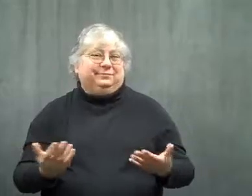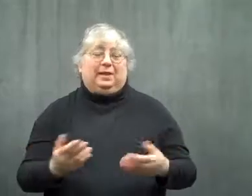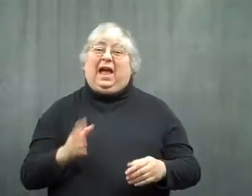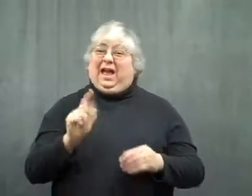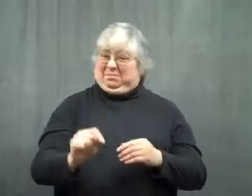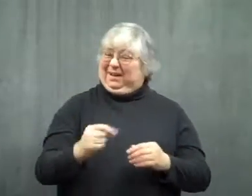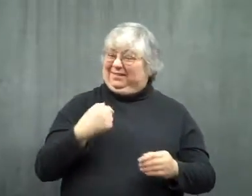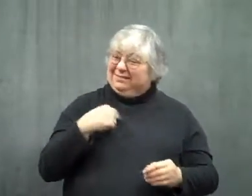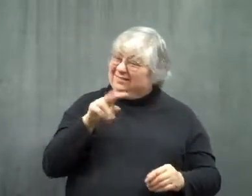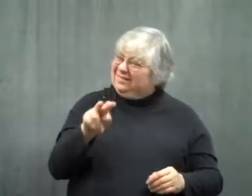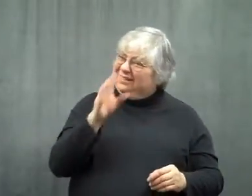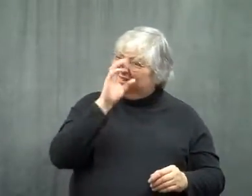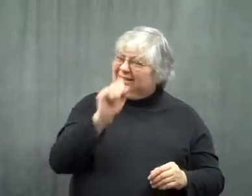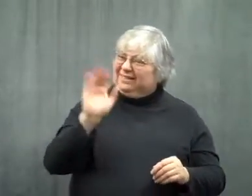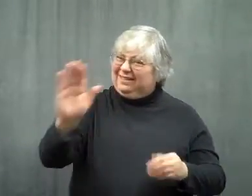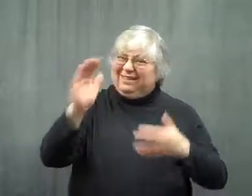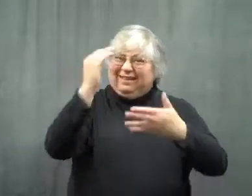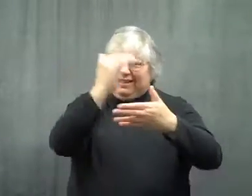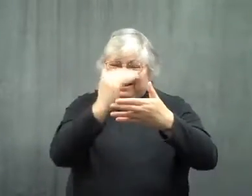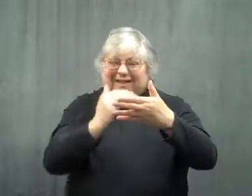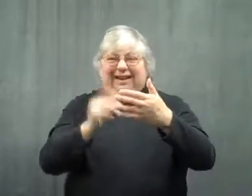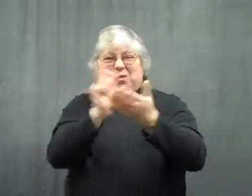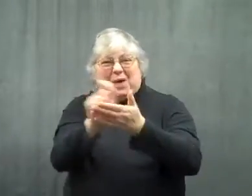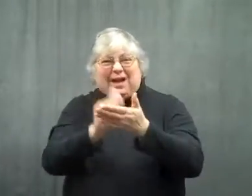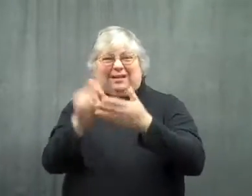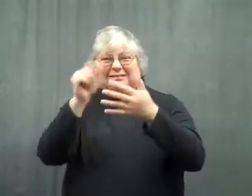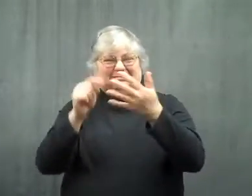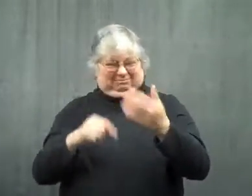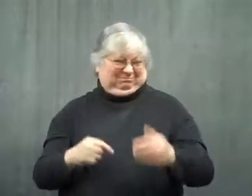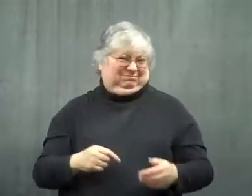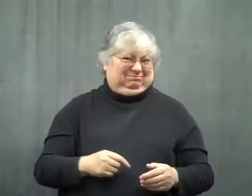But I saw the things he wrote.